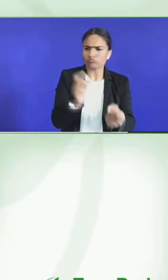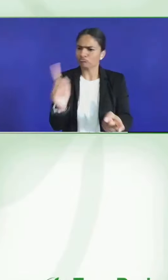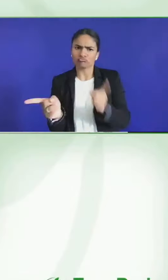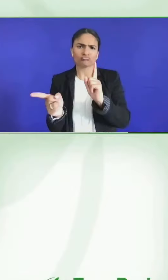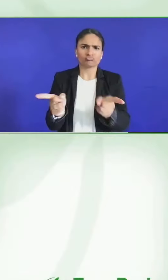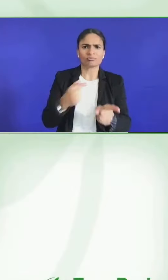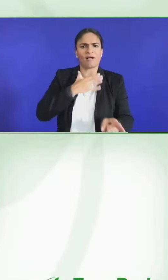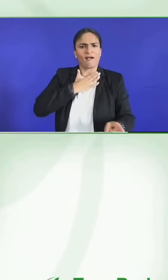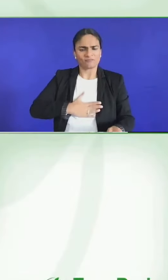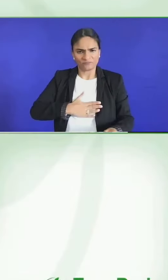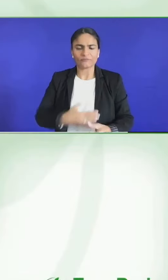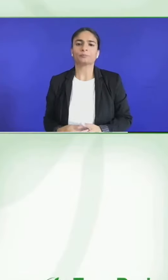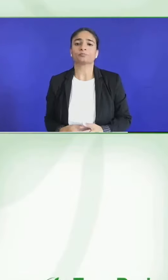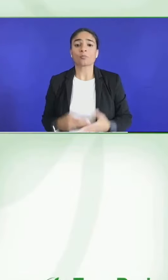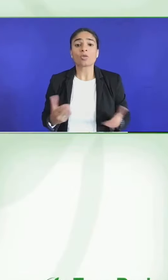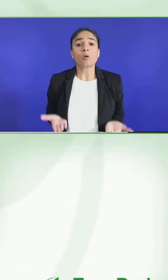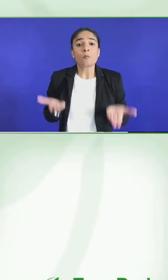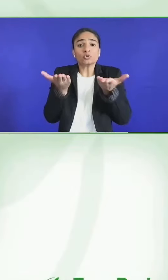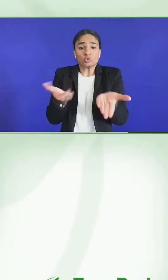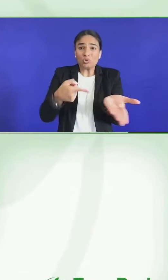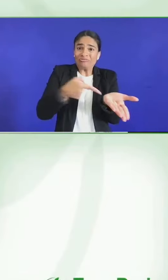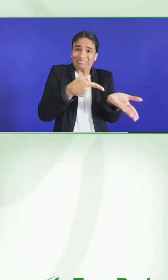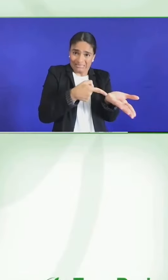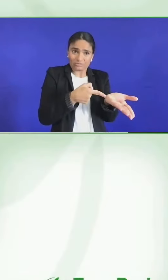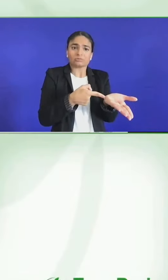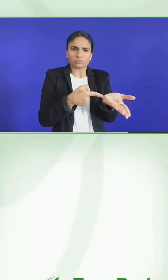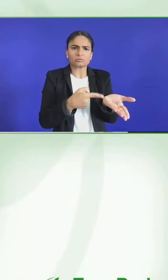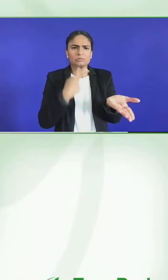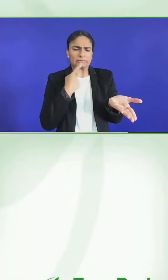organisation because users can go and take their budget.